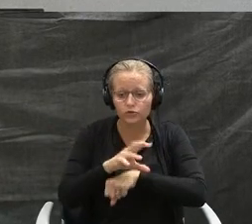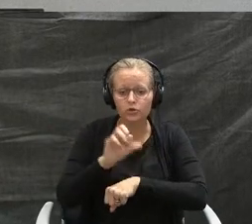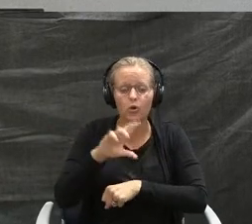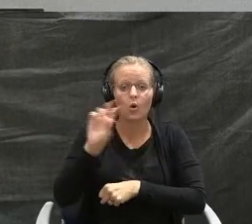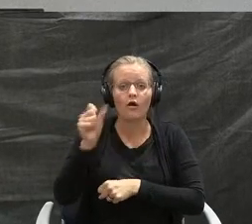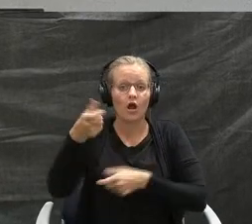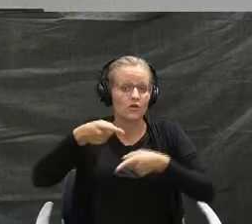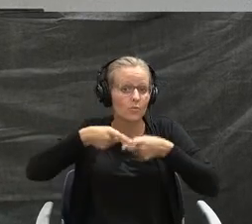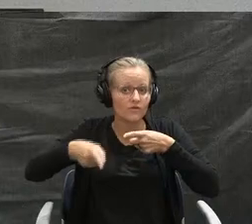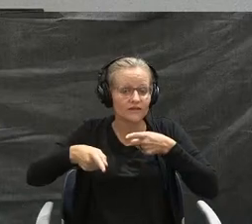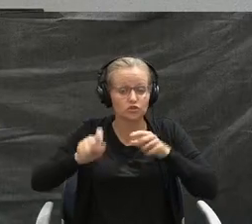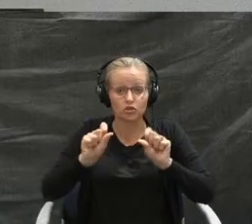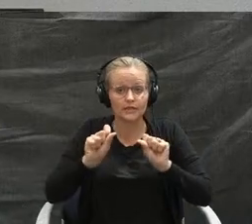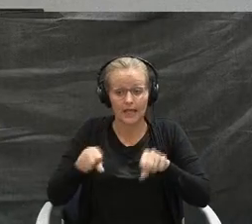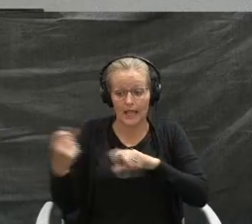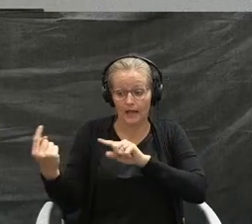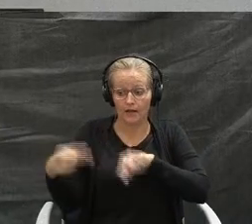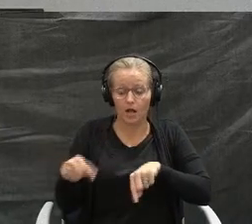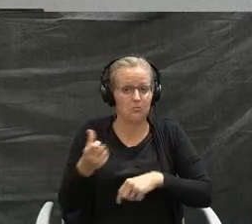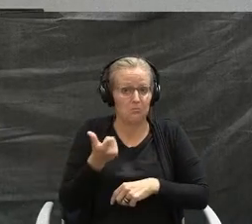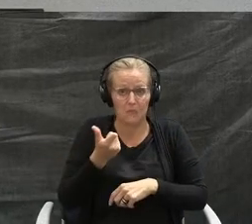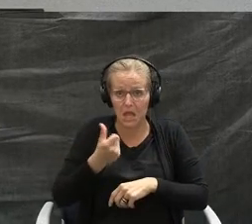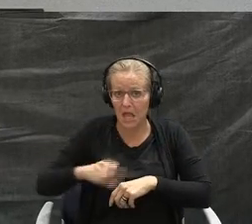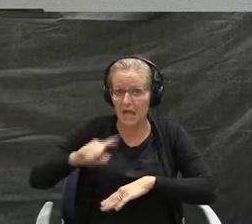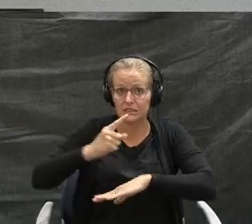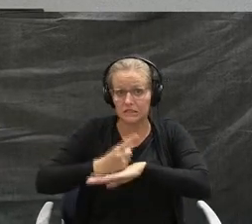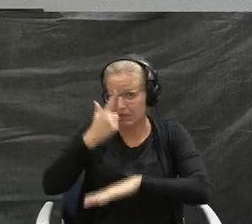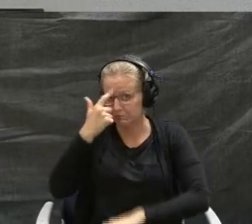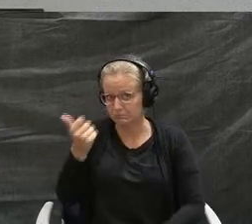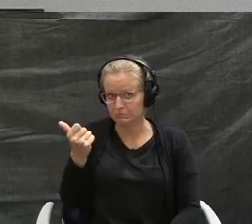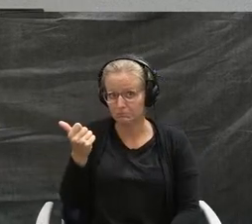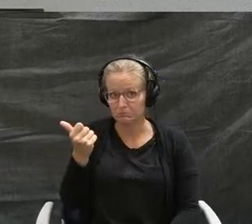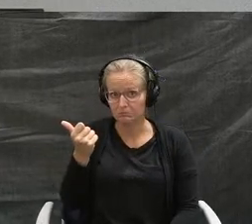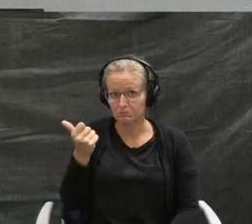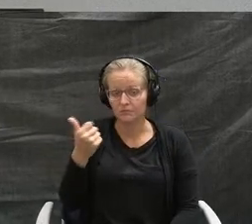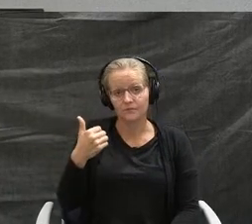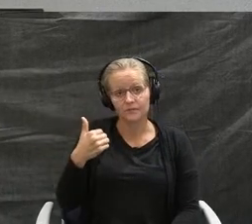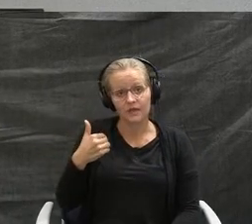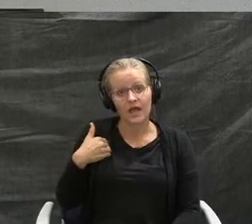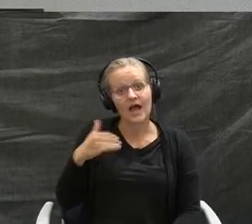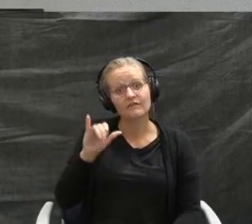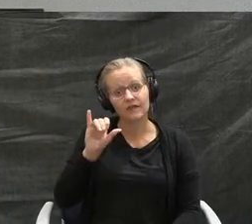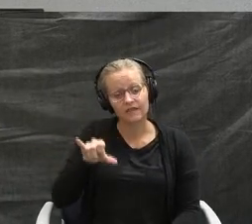given day. So we have those protocols set up and they would